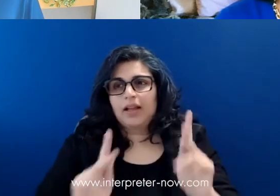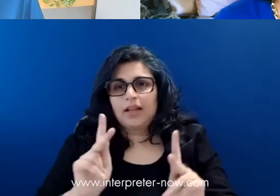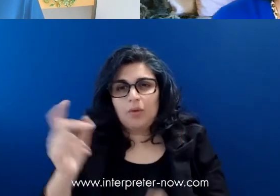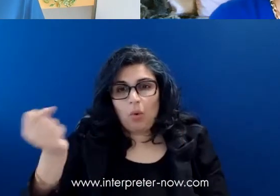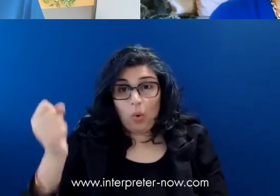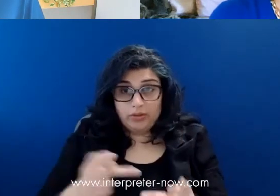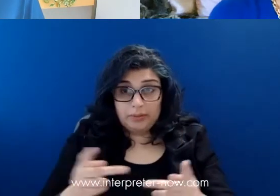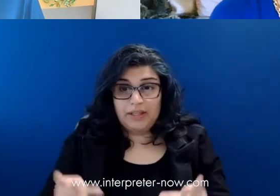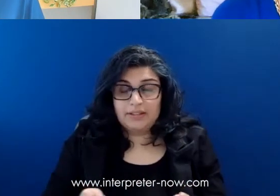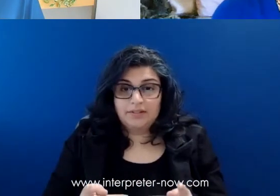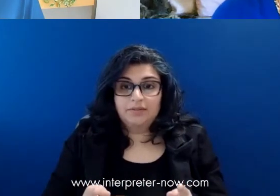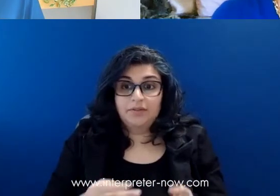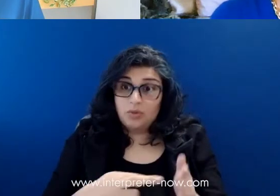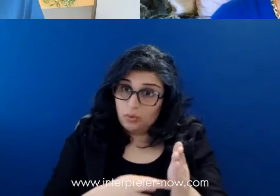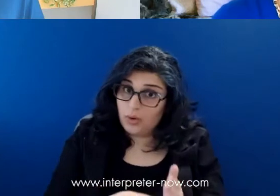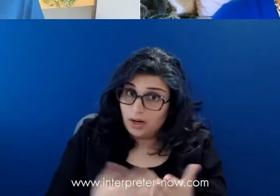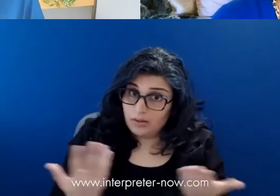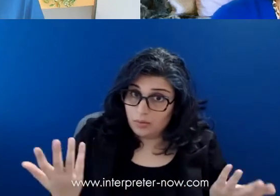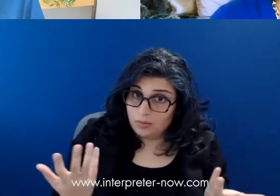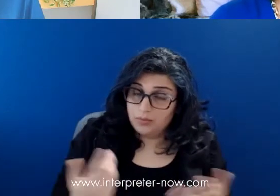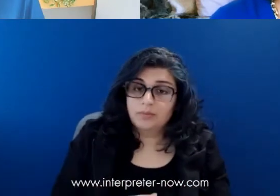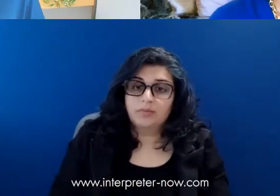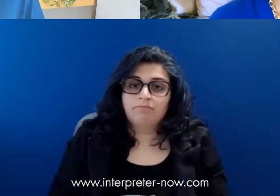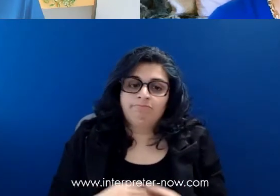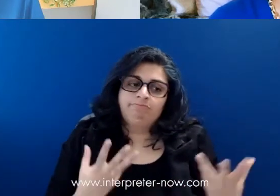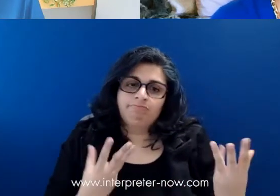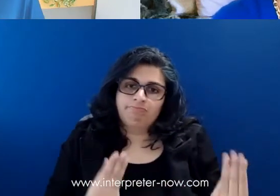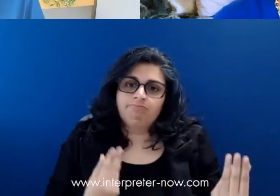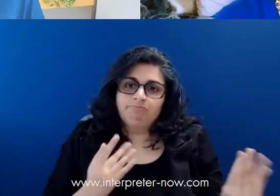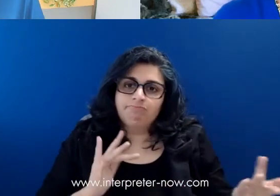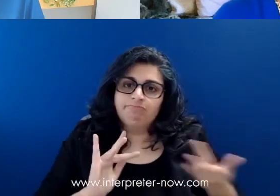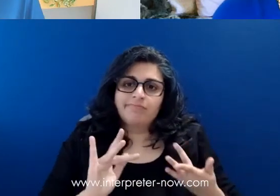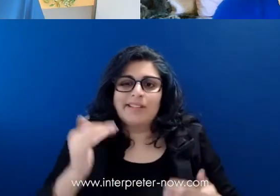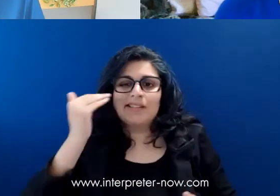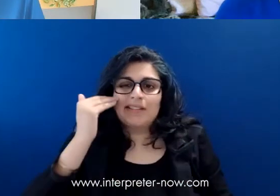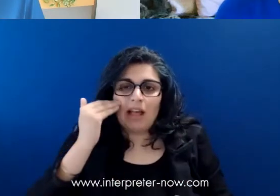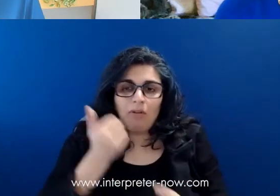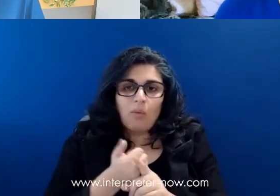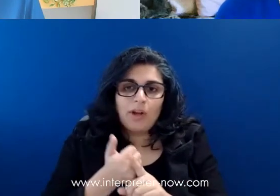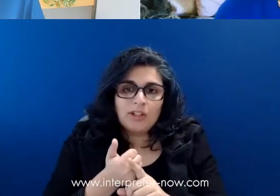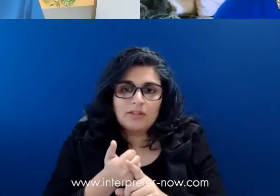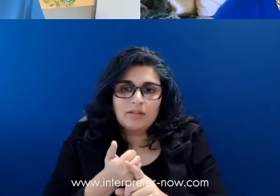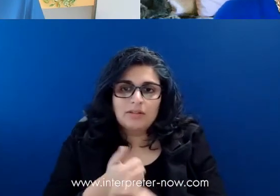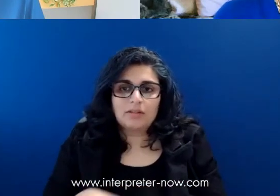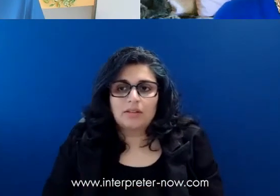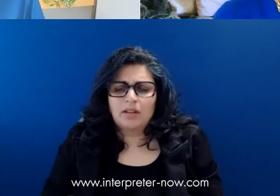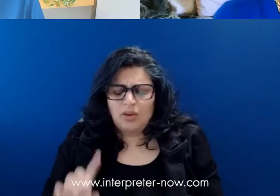So, what that requires, again, in empathy, is that self-awareness of where I sit in proximity